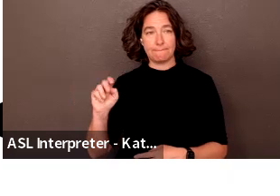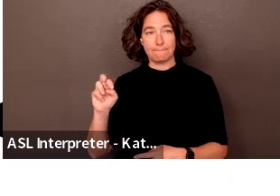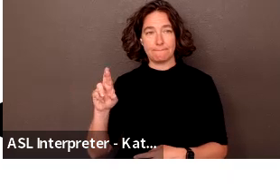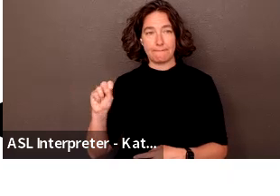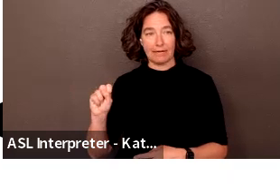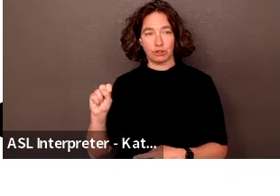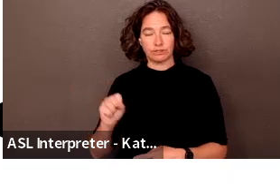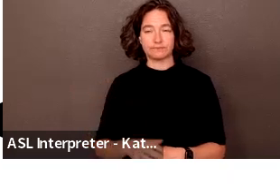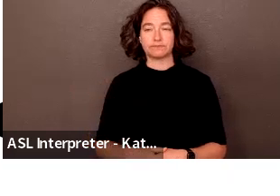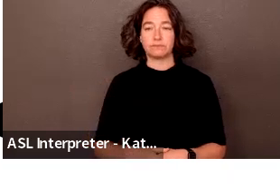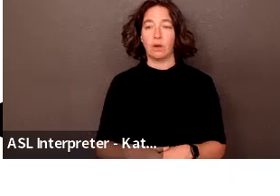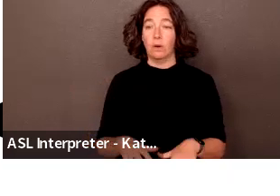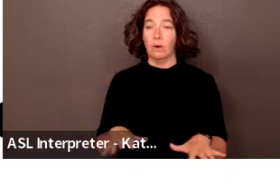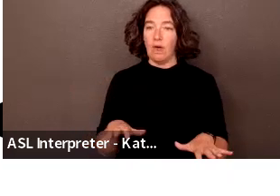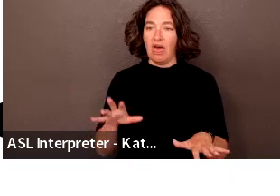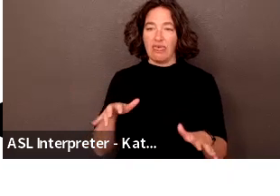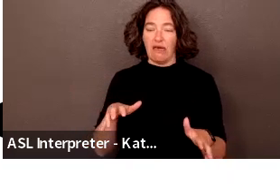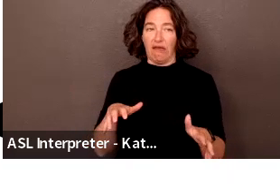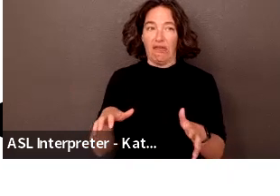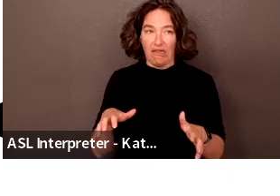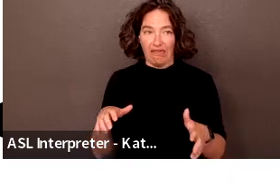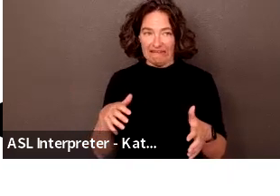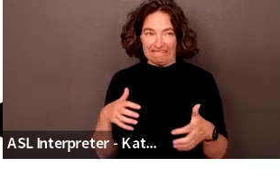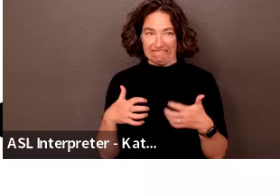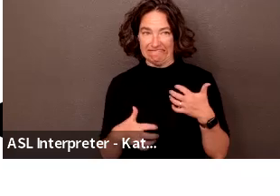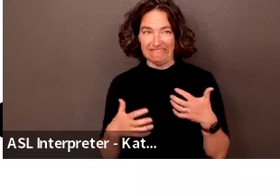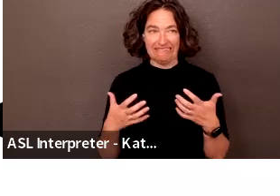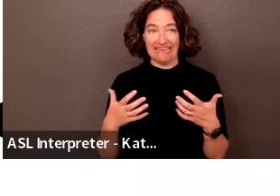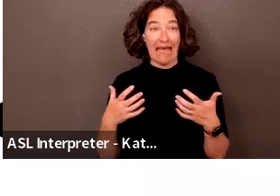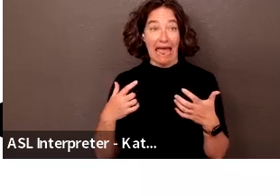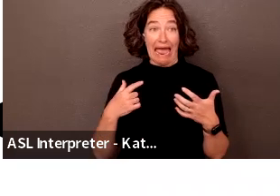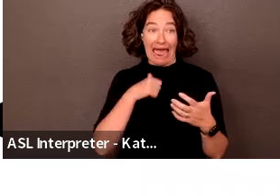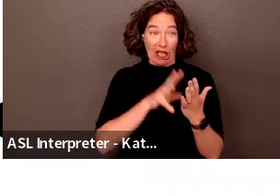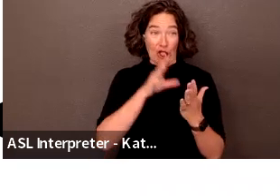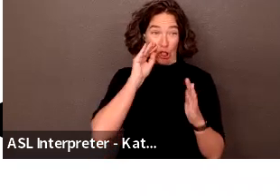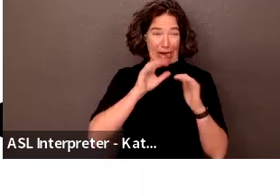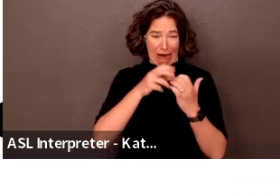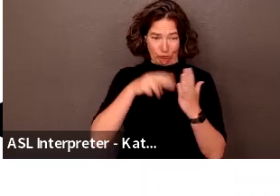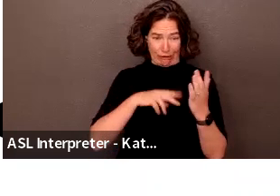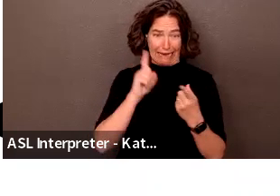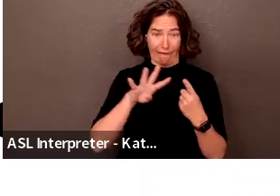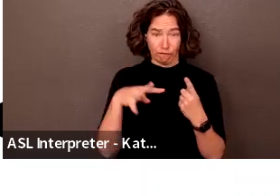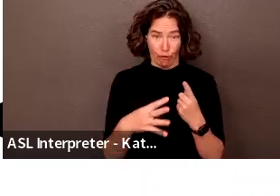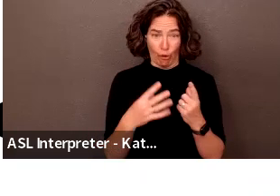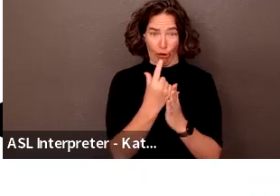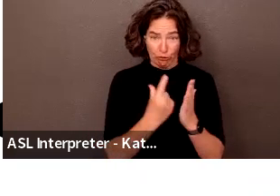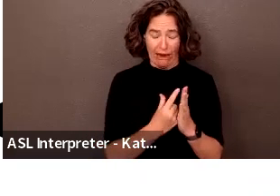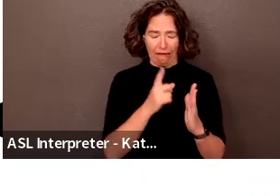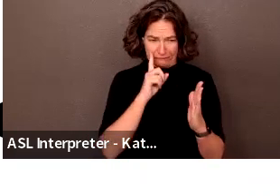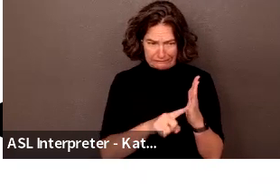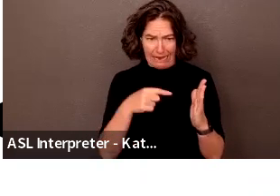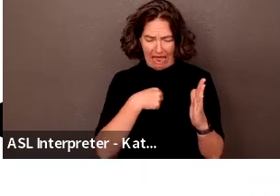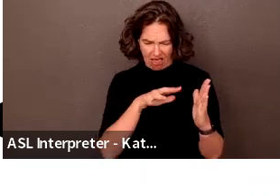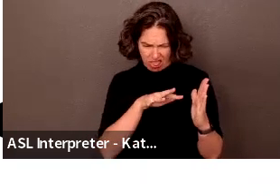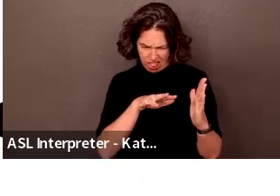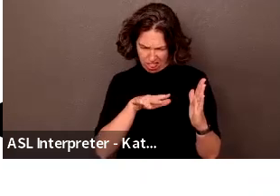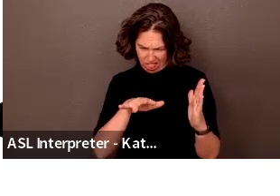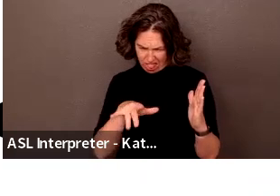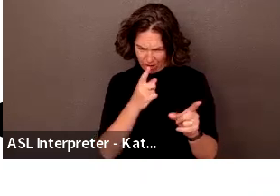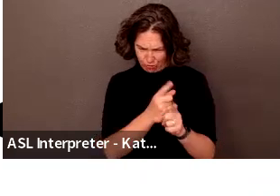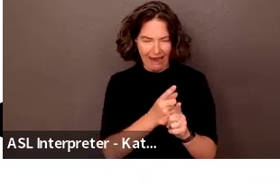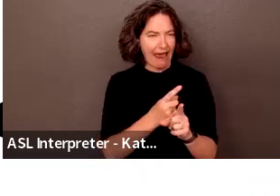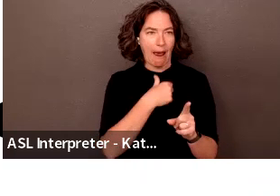Or #COFANCNOFF 2023 and then #inclusion matters.